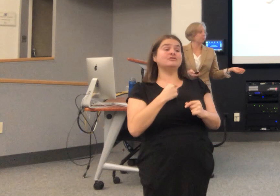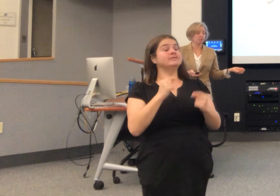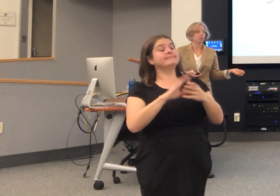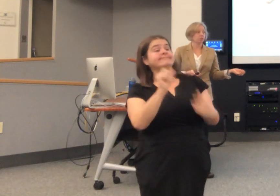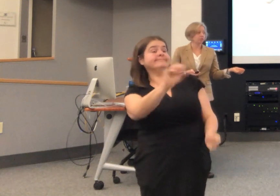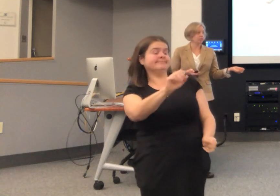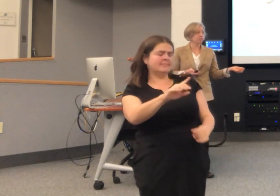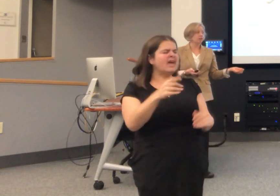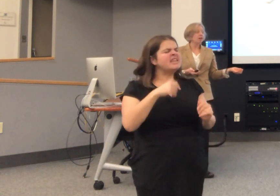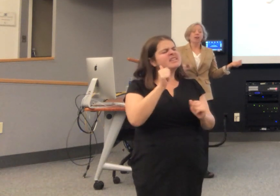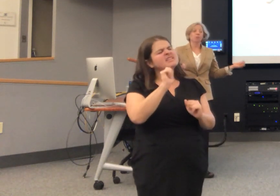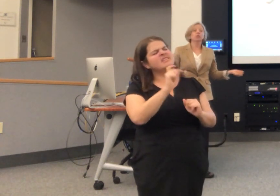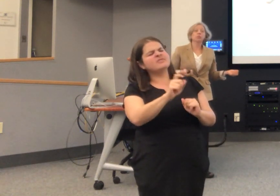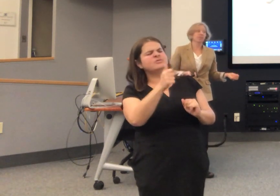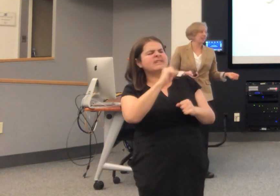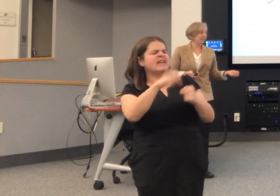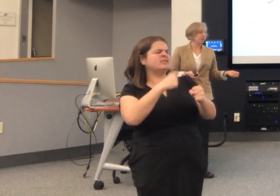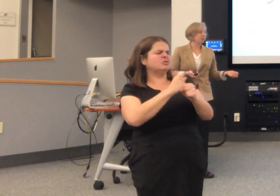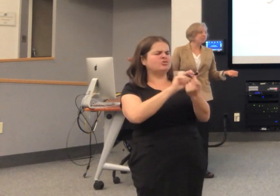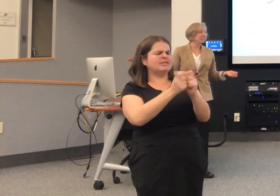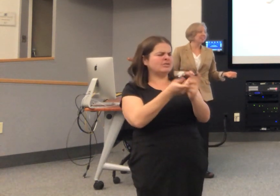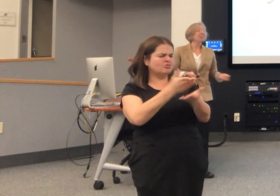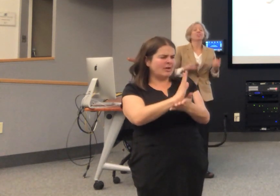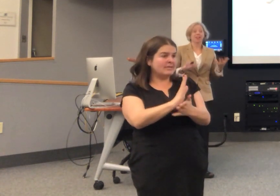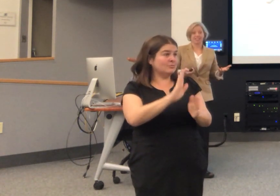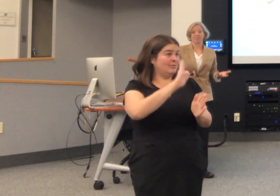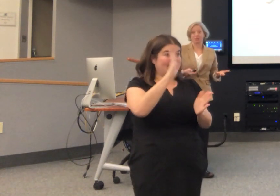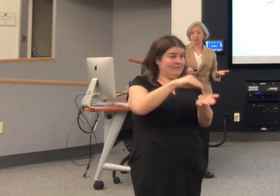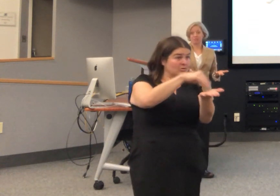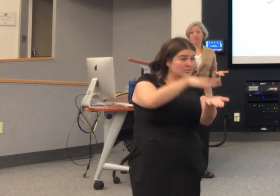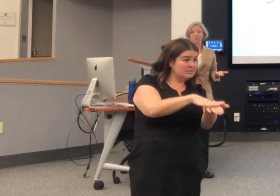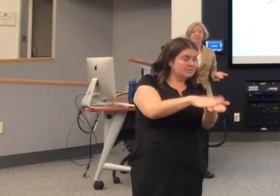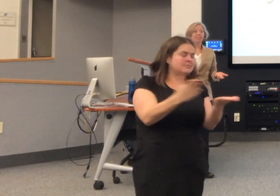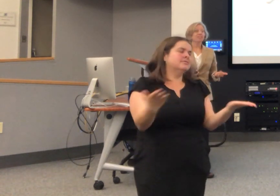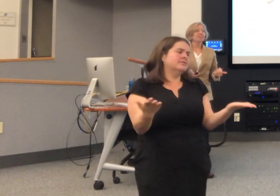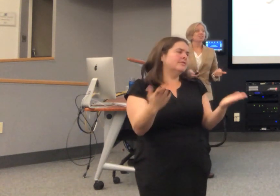with 10% royalties and we don't write that down, you're asking for trouble.